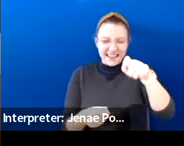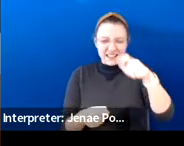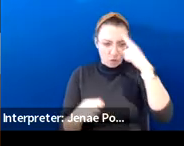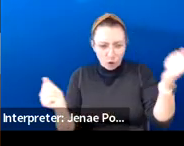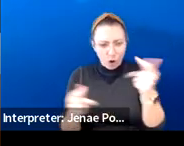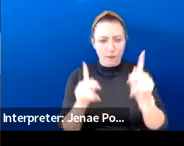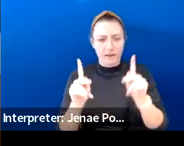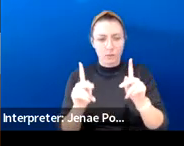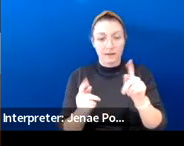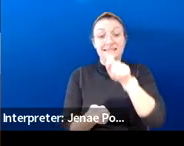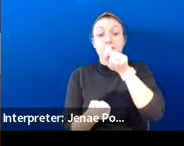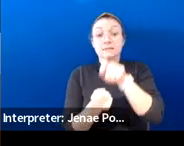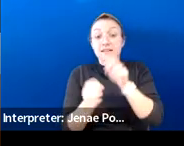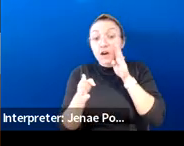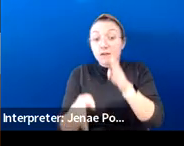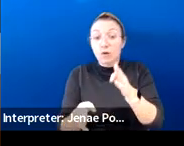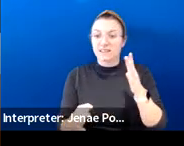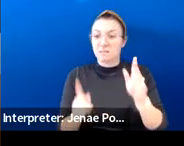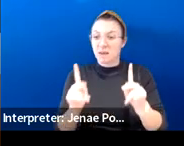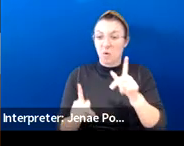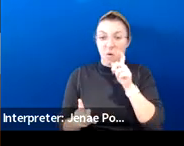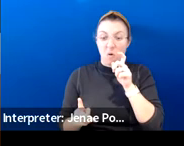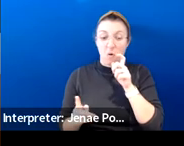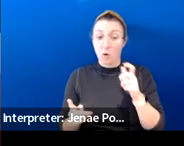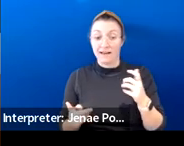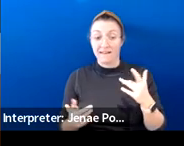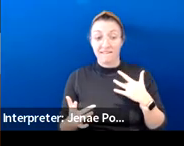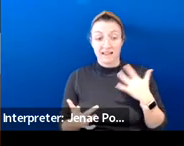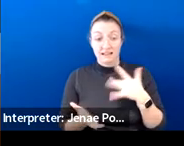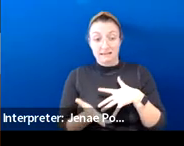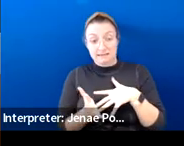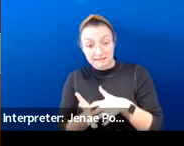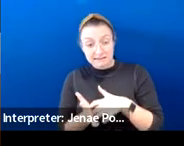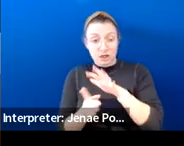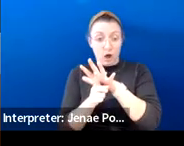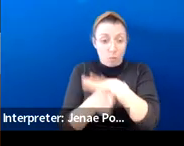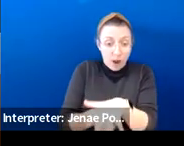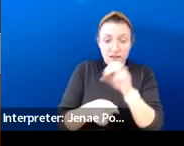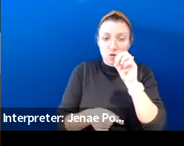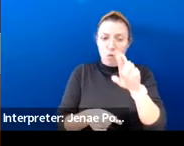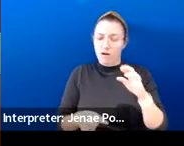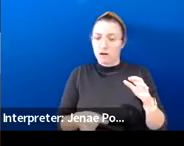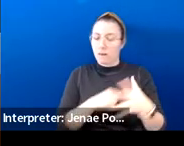focus on those who are vulnerable, oppressed and living in poverty. And social workers share a